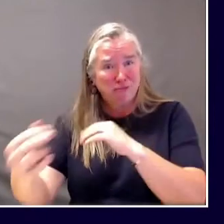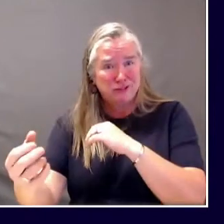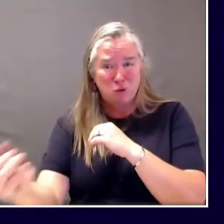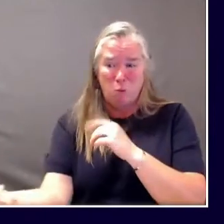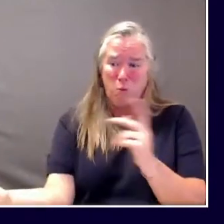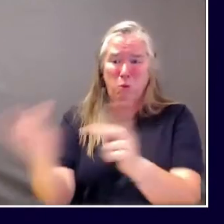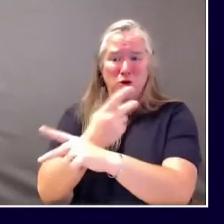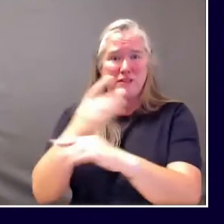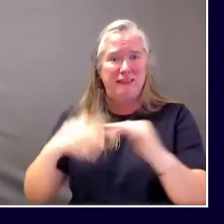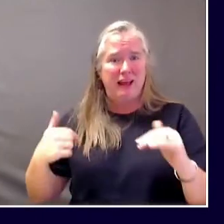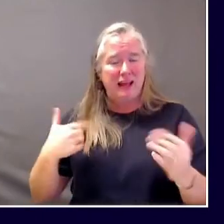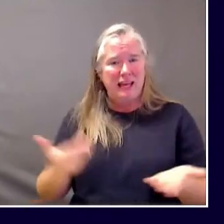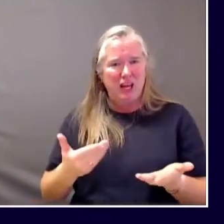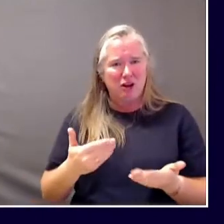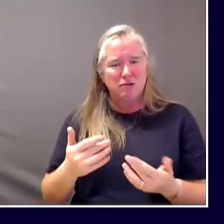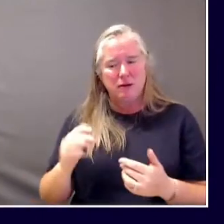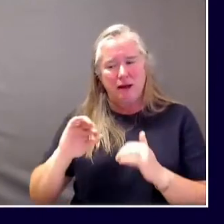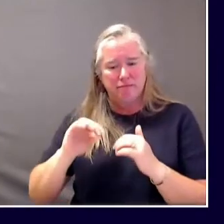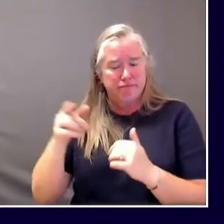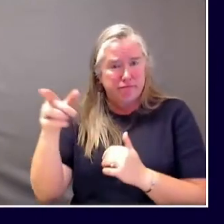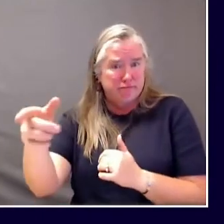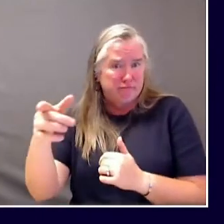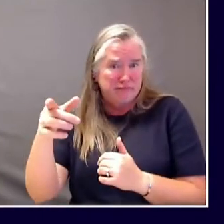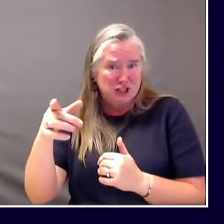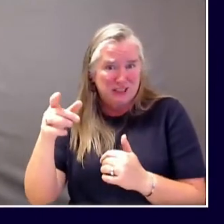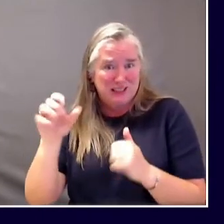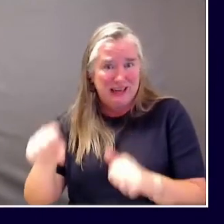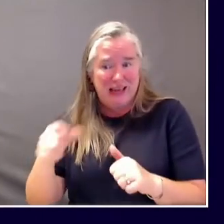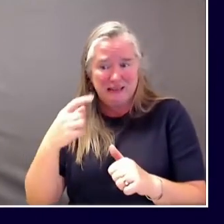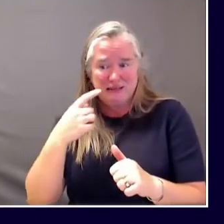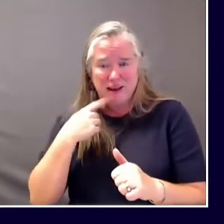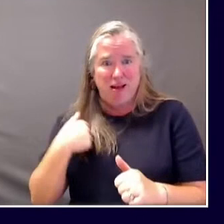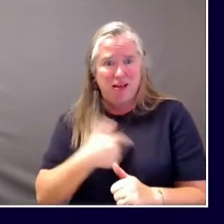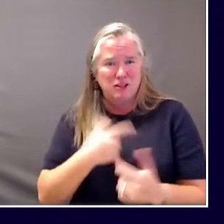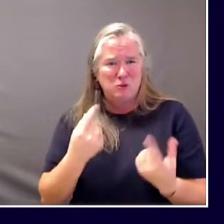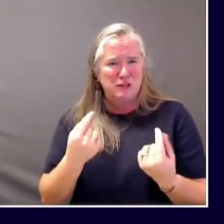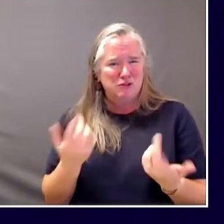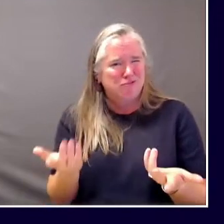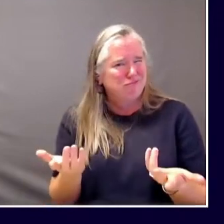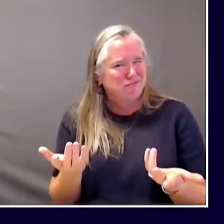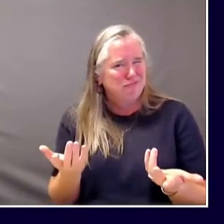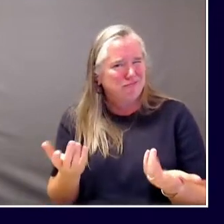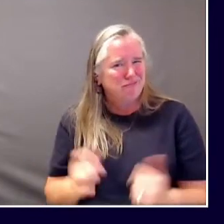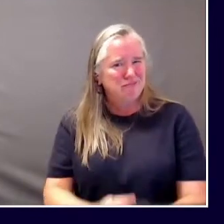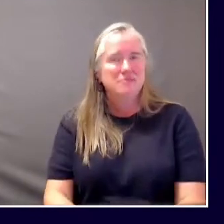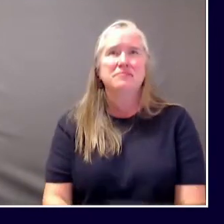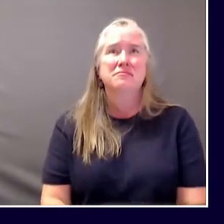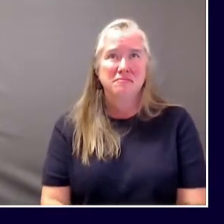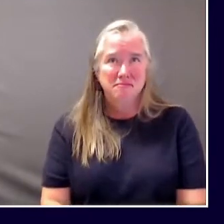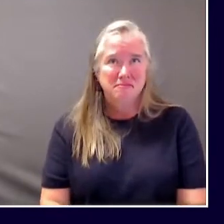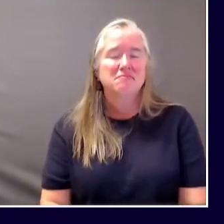position to give us advice